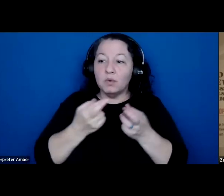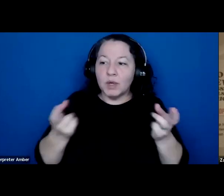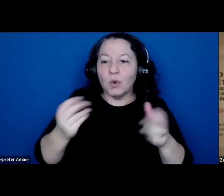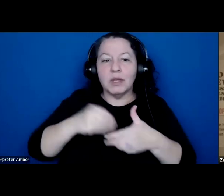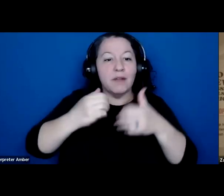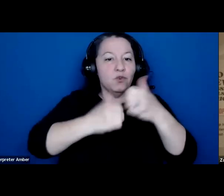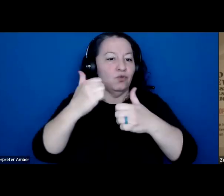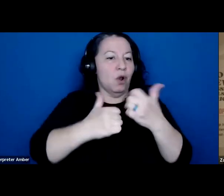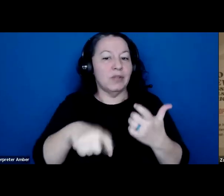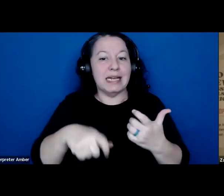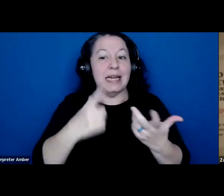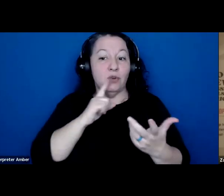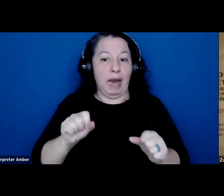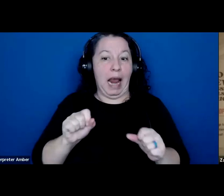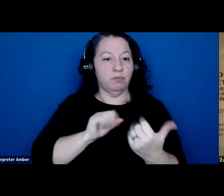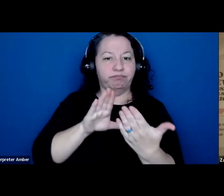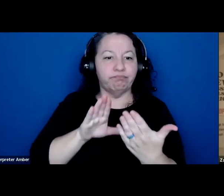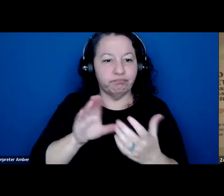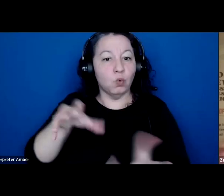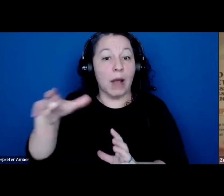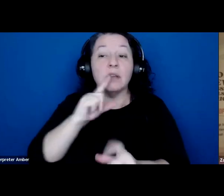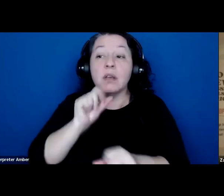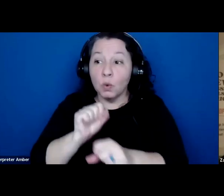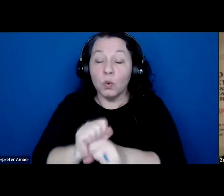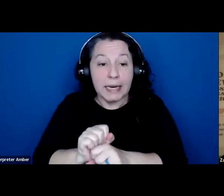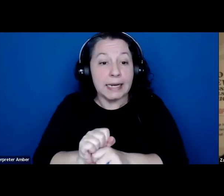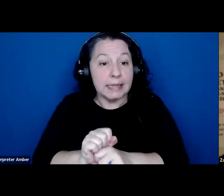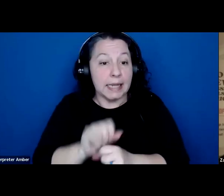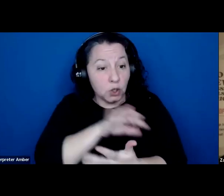the crisis have in very real terms either been destroyed or stolen.